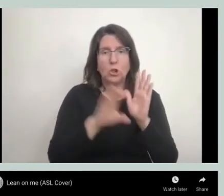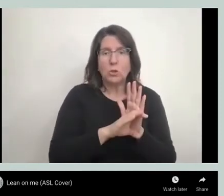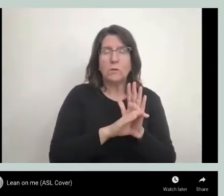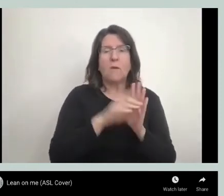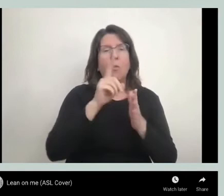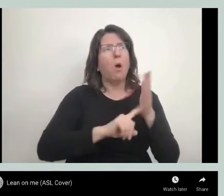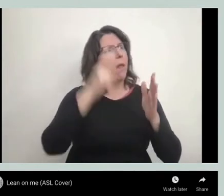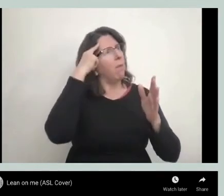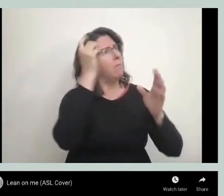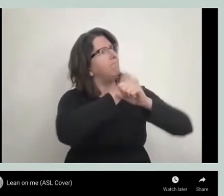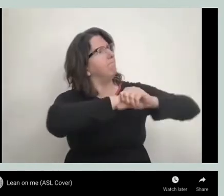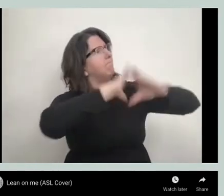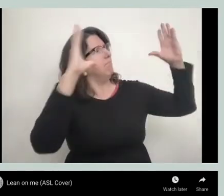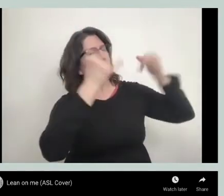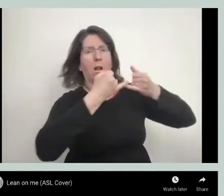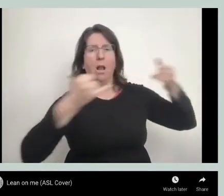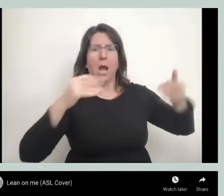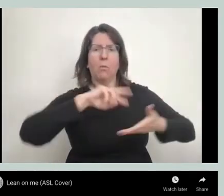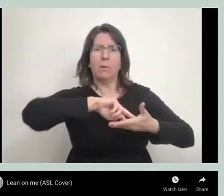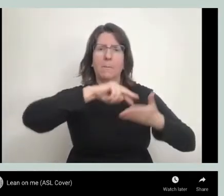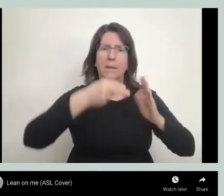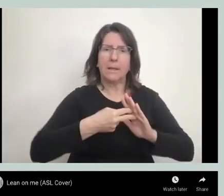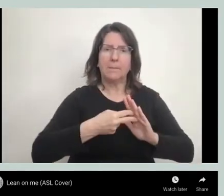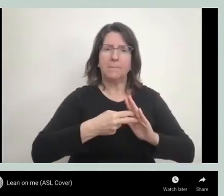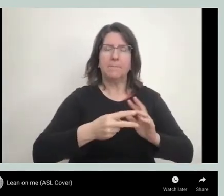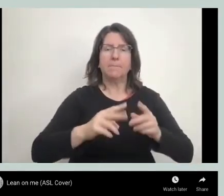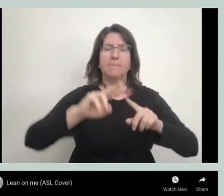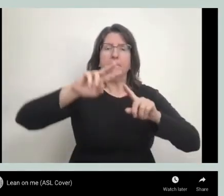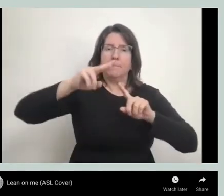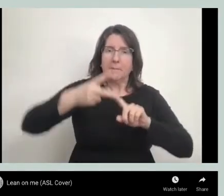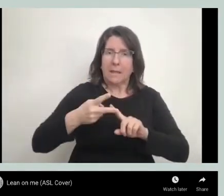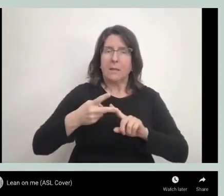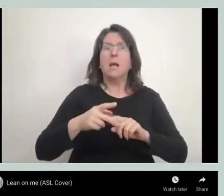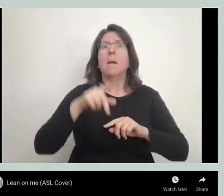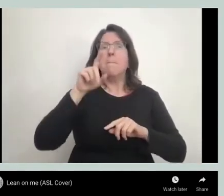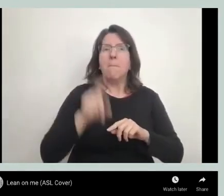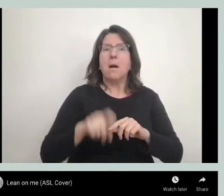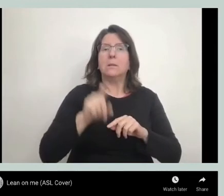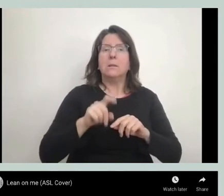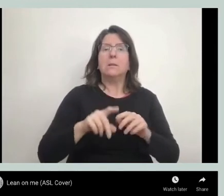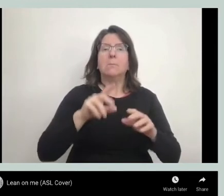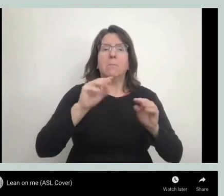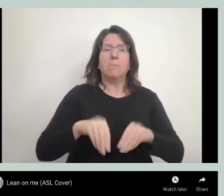The analysis includes drawing a picture of what they think that line means.